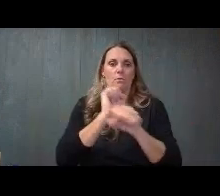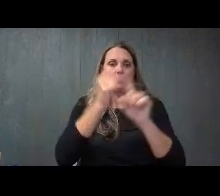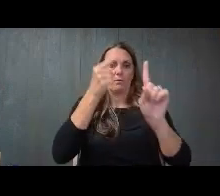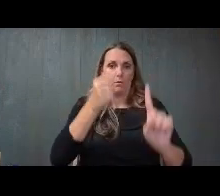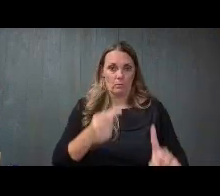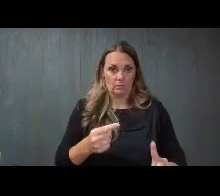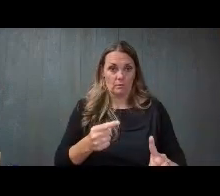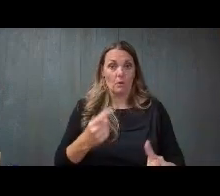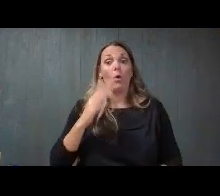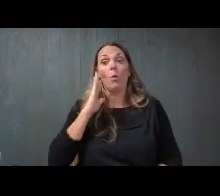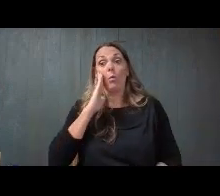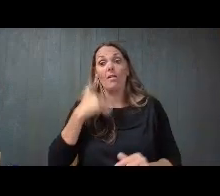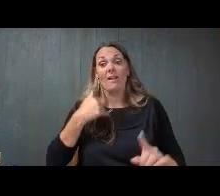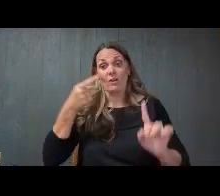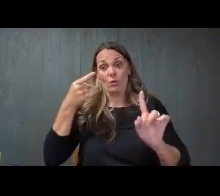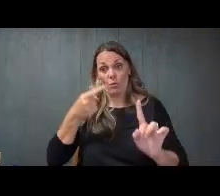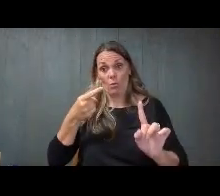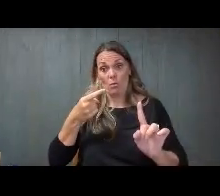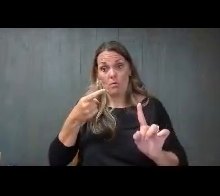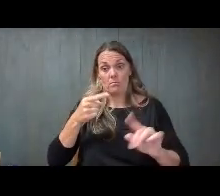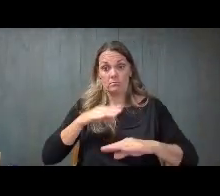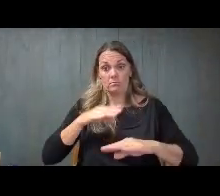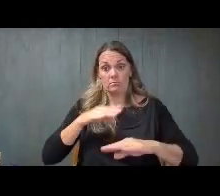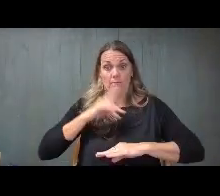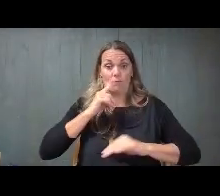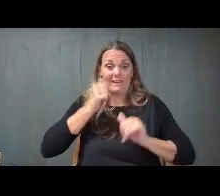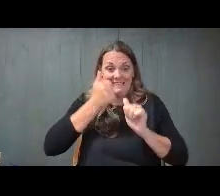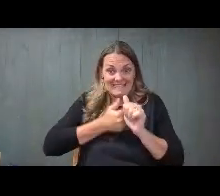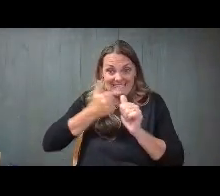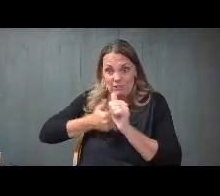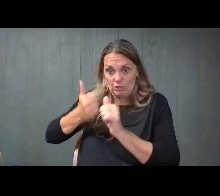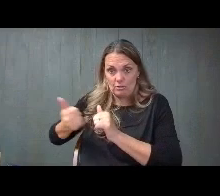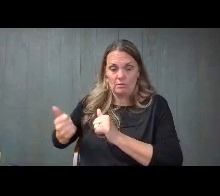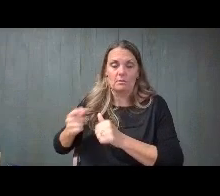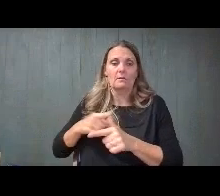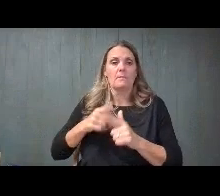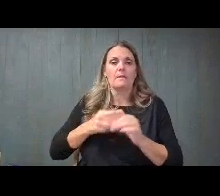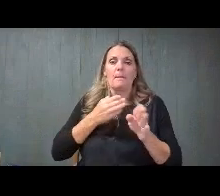We'll have a target goal to be met for each of these bullet points, but the main measures are